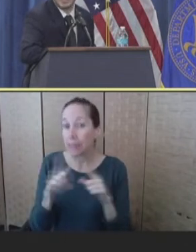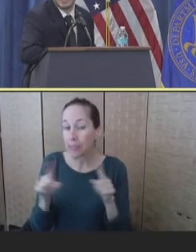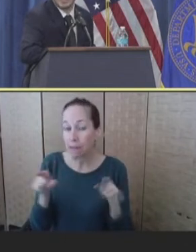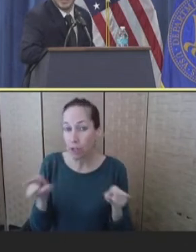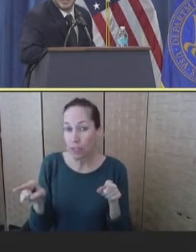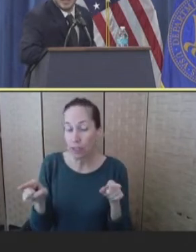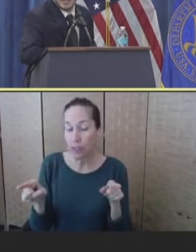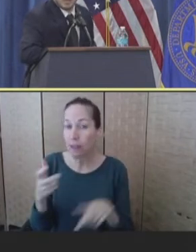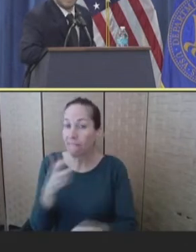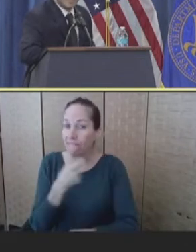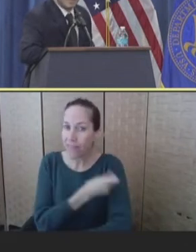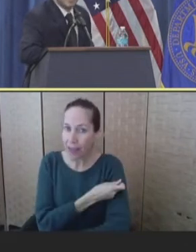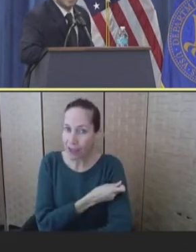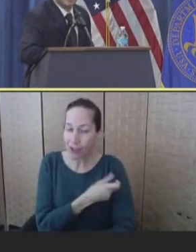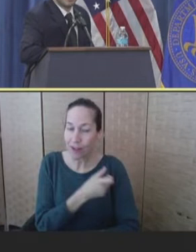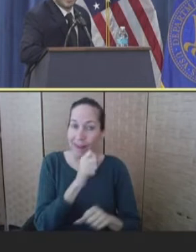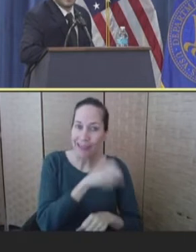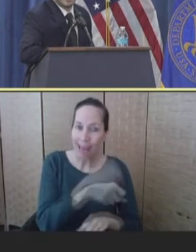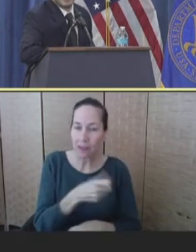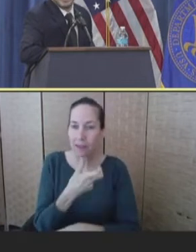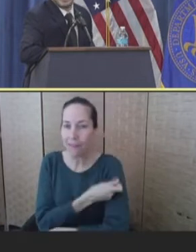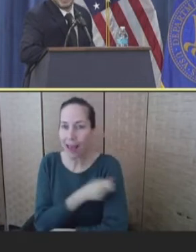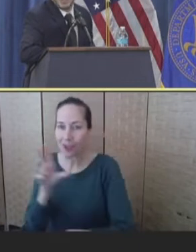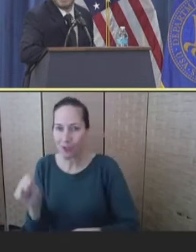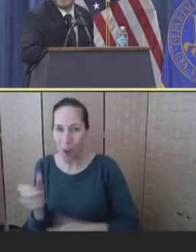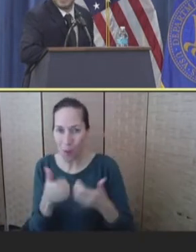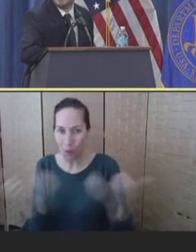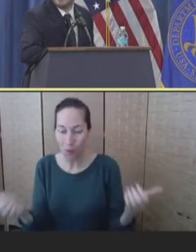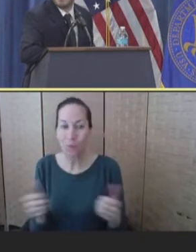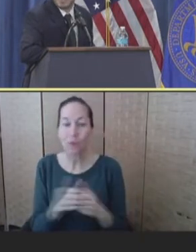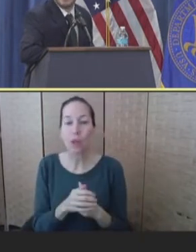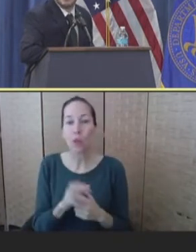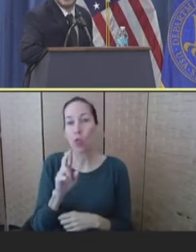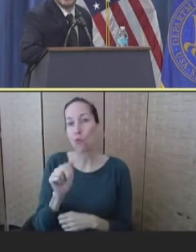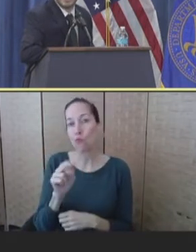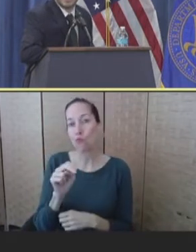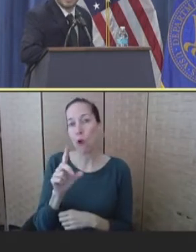So, in a randomized controlled trial, you ideally have the probability of exposure is